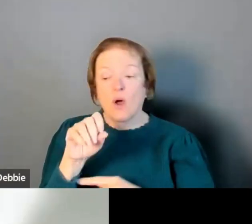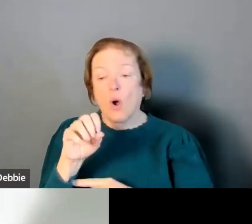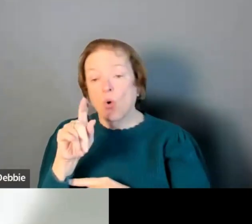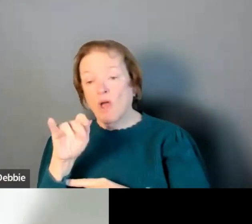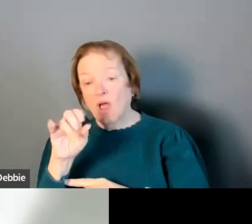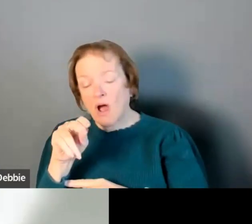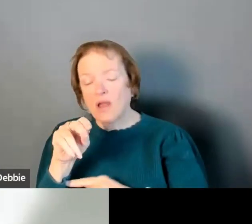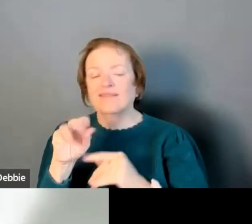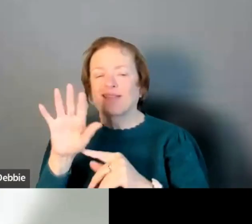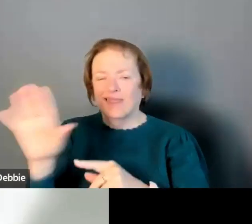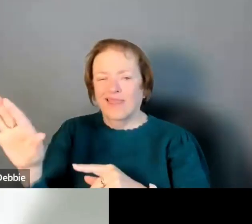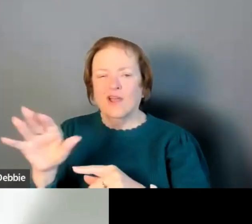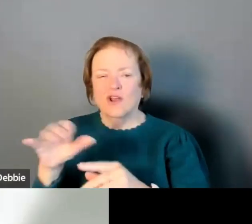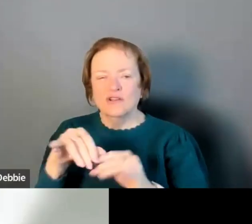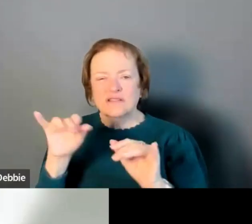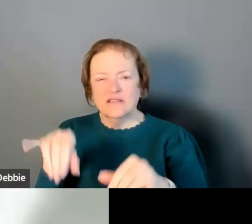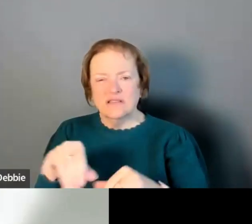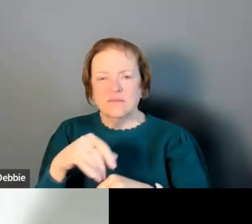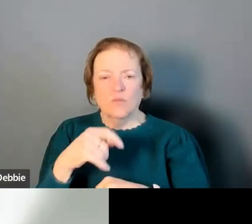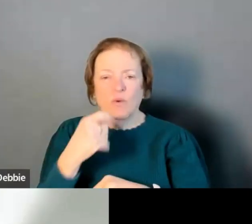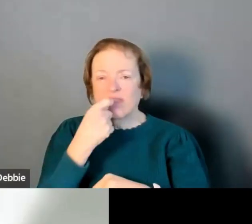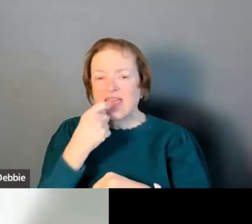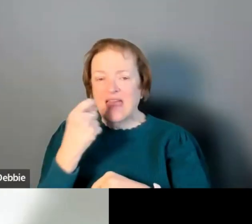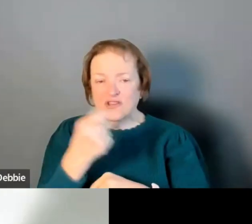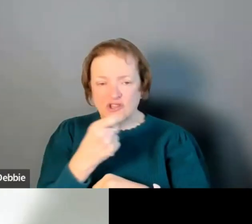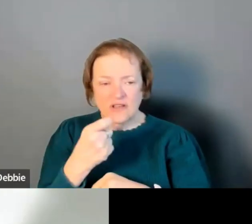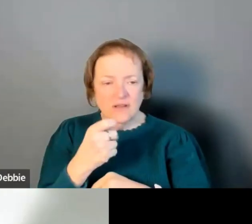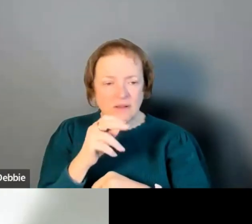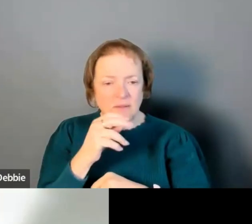the EduMic. If they are different brands, like ReSound.